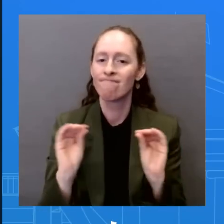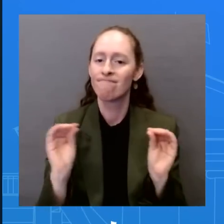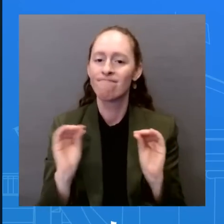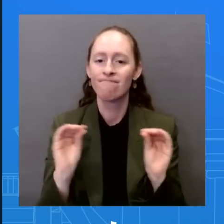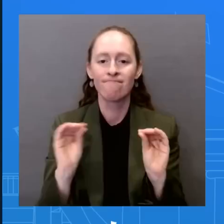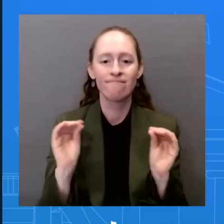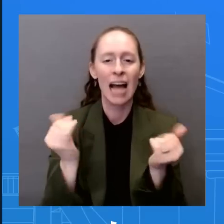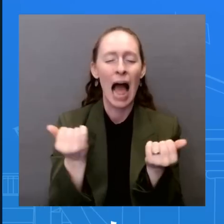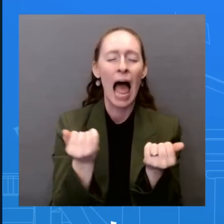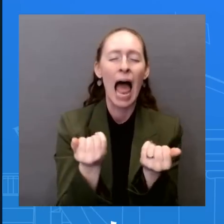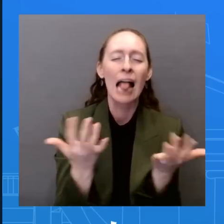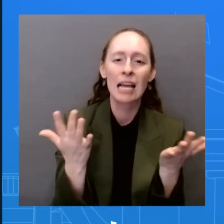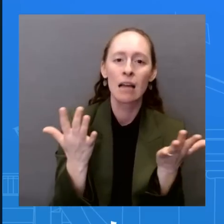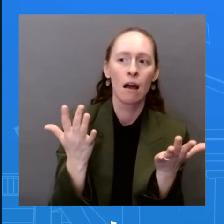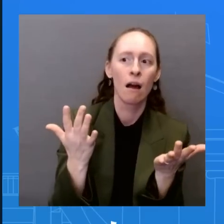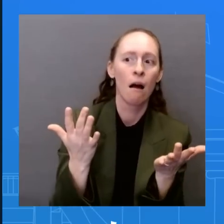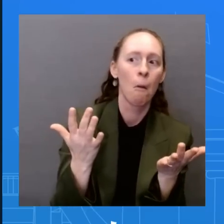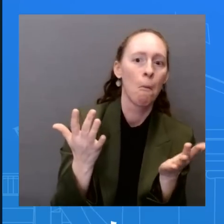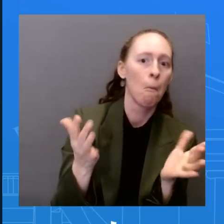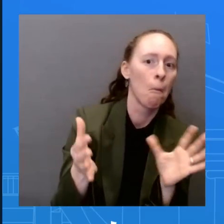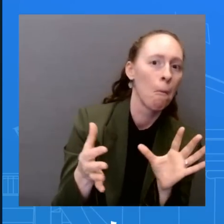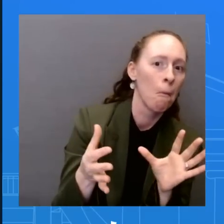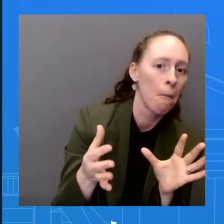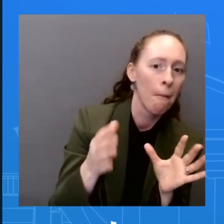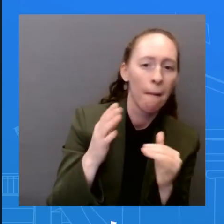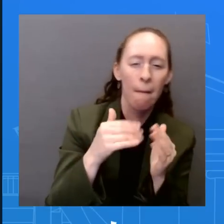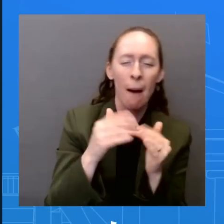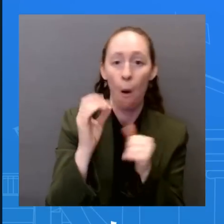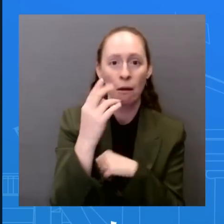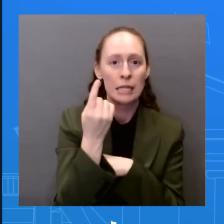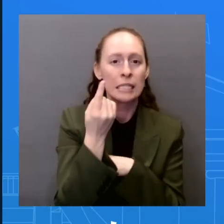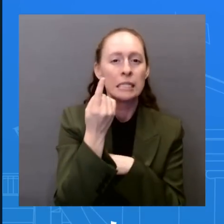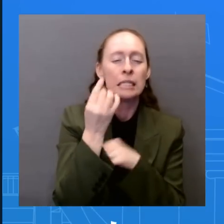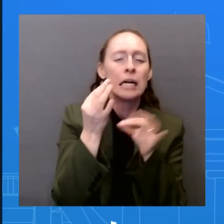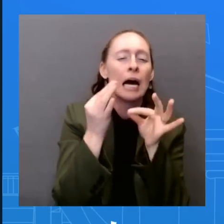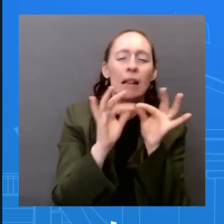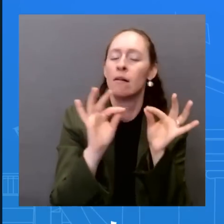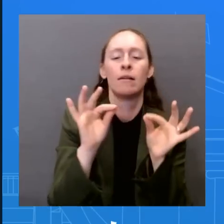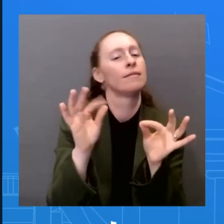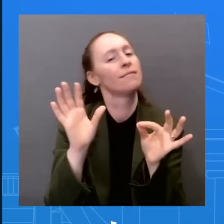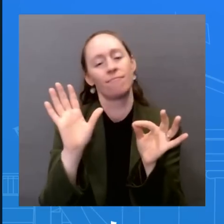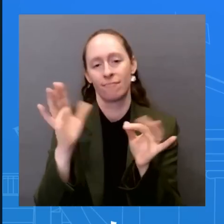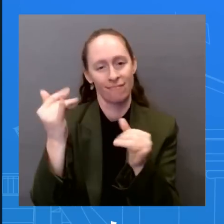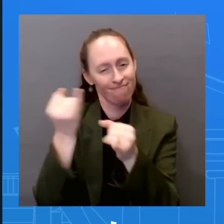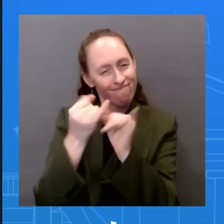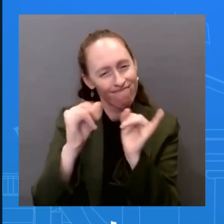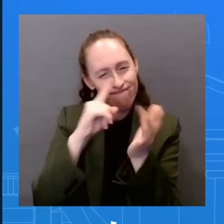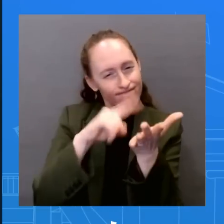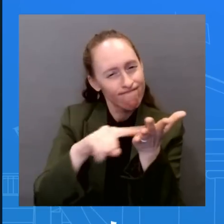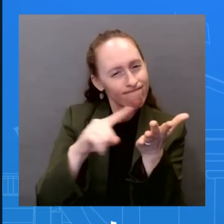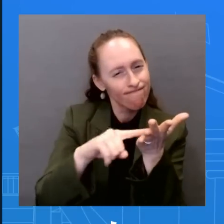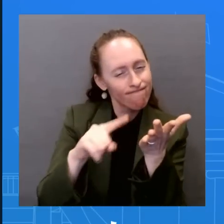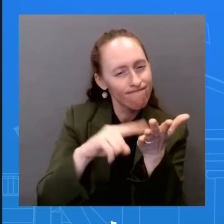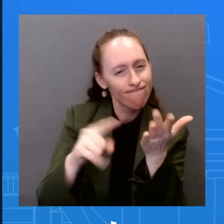close to the independent investigation. And we're just -- I'm just not going to comment on that. I'm going to go --